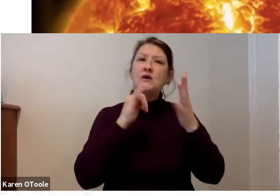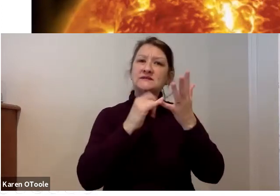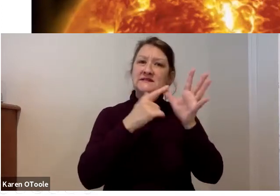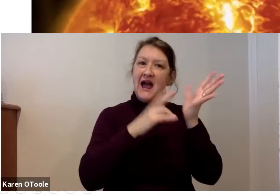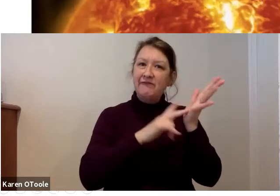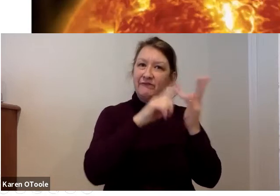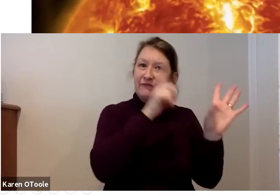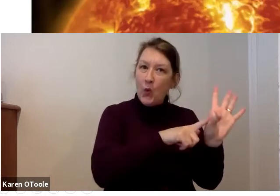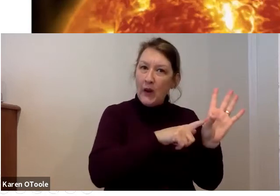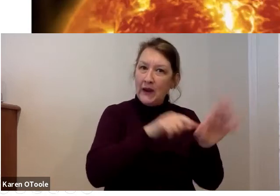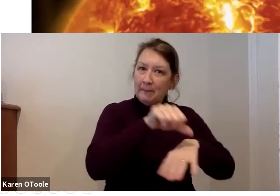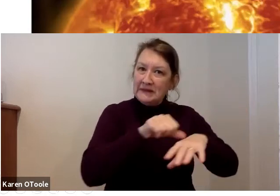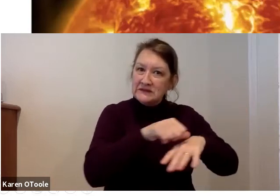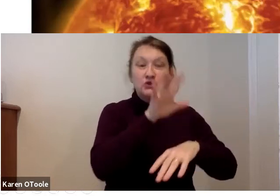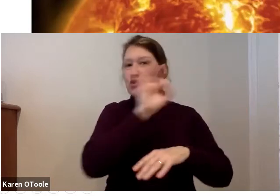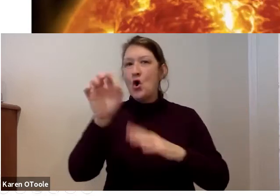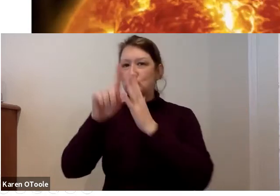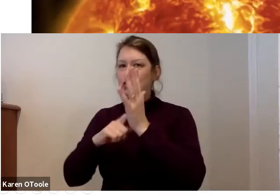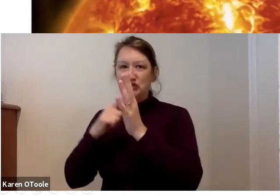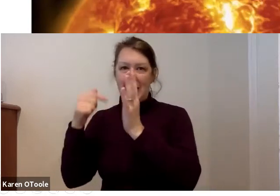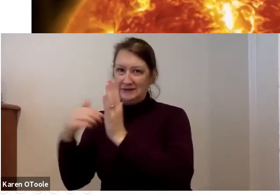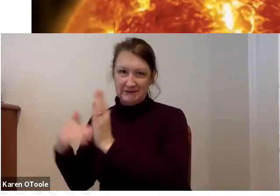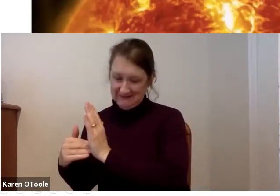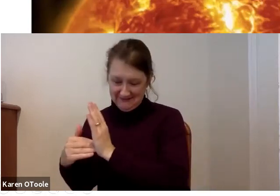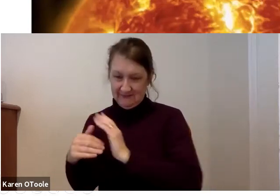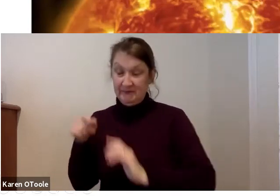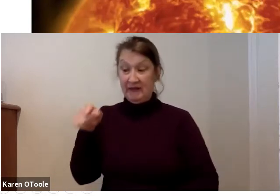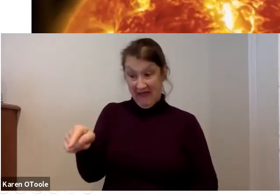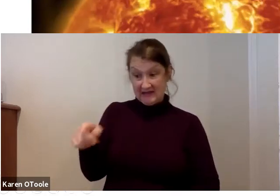the wrong text.